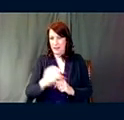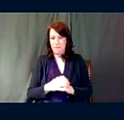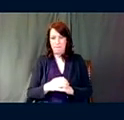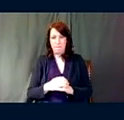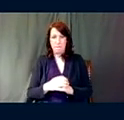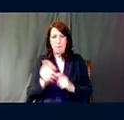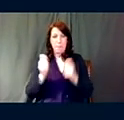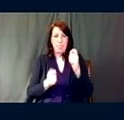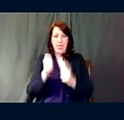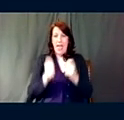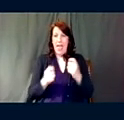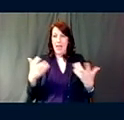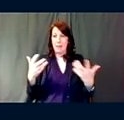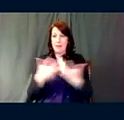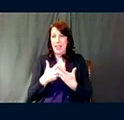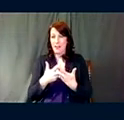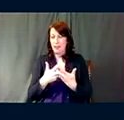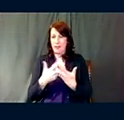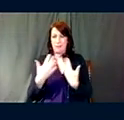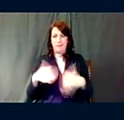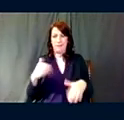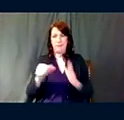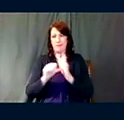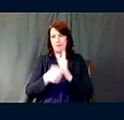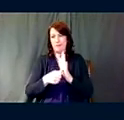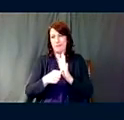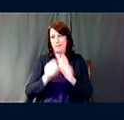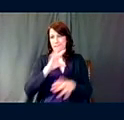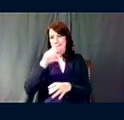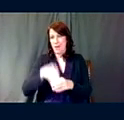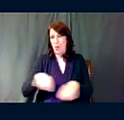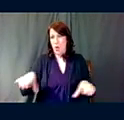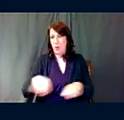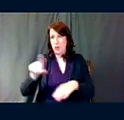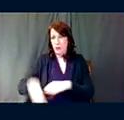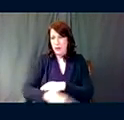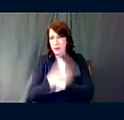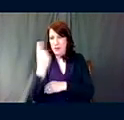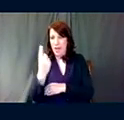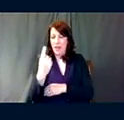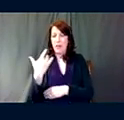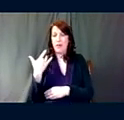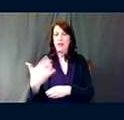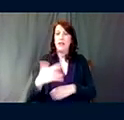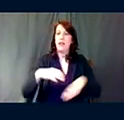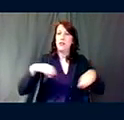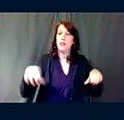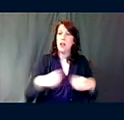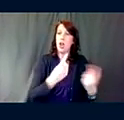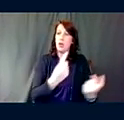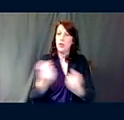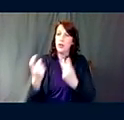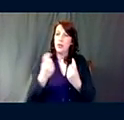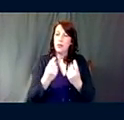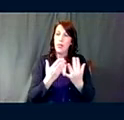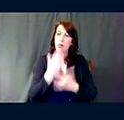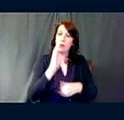NEXT SLIDE PLEASE. ADAPTATION IS A HALLMARK OF WHAT WE'RE DOING TODAY. WE NORMALLY CONDUCT OUR